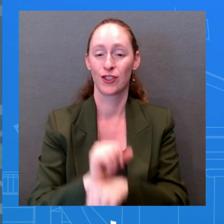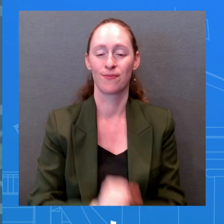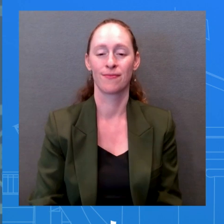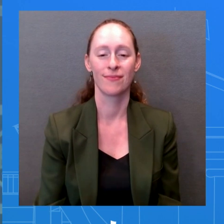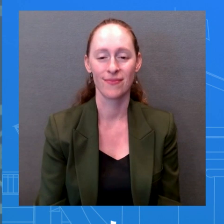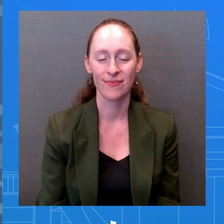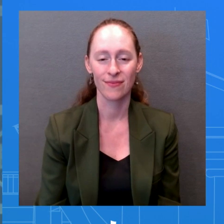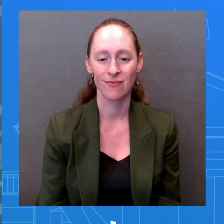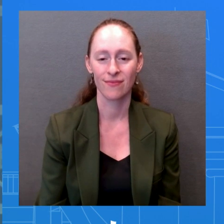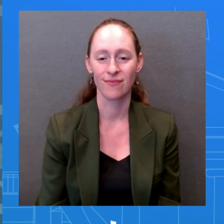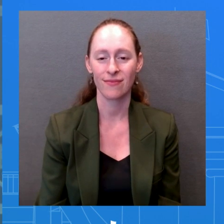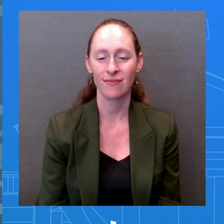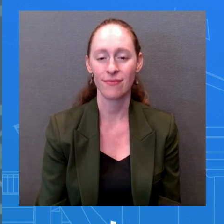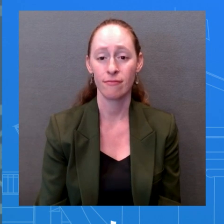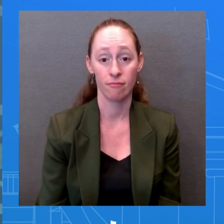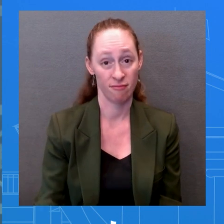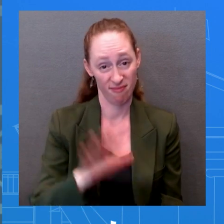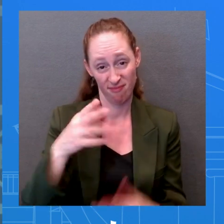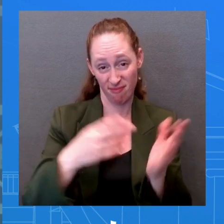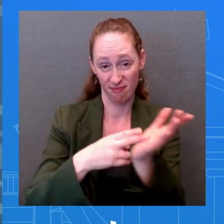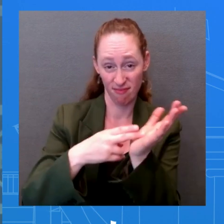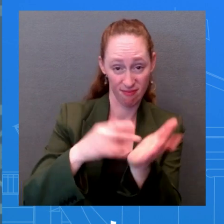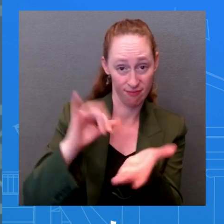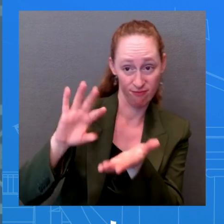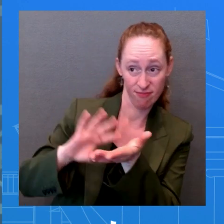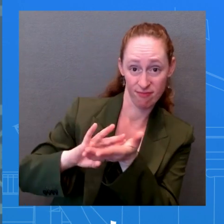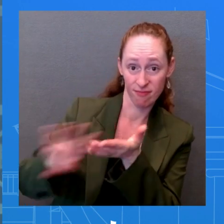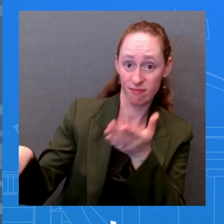Secretaries Walsh, Buttigieg, and also Vilsack;